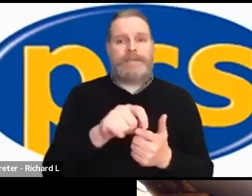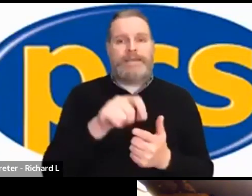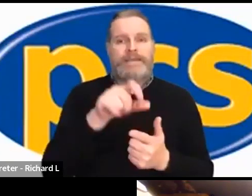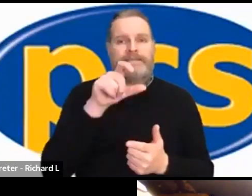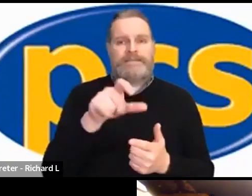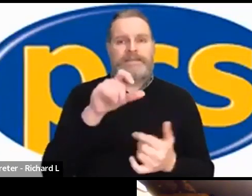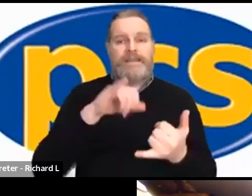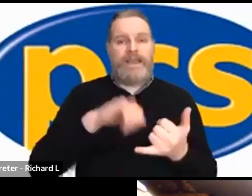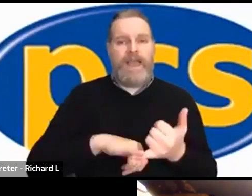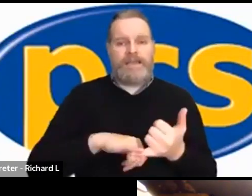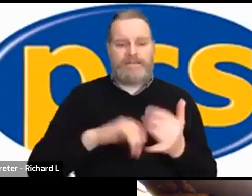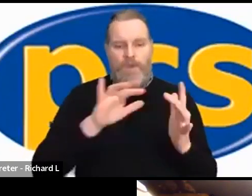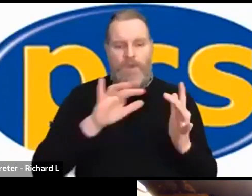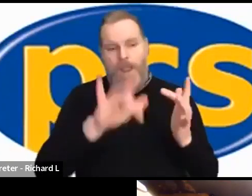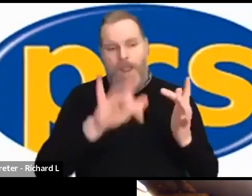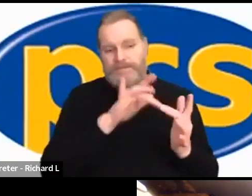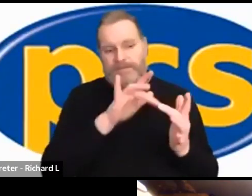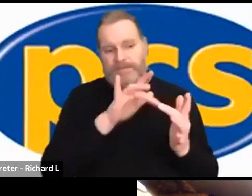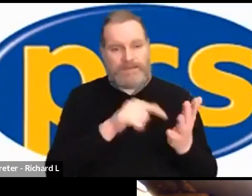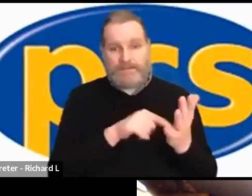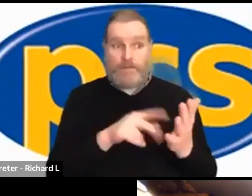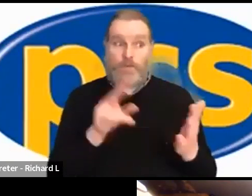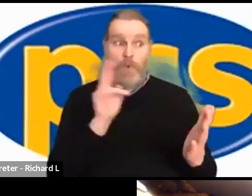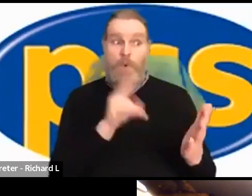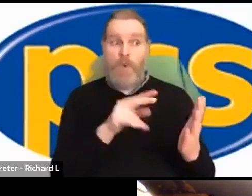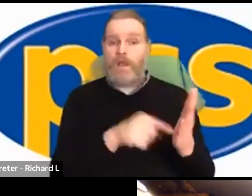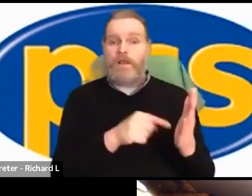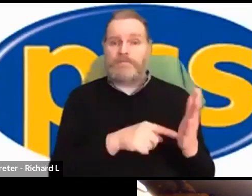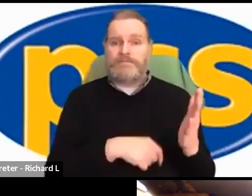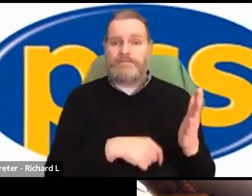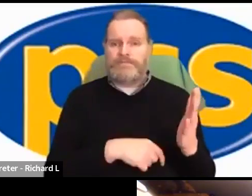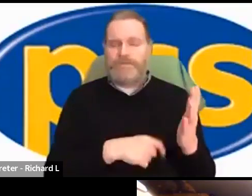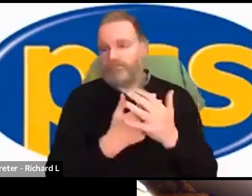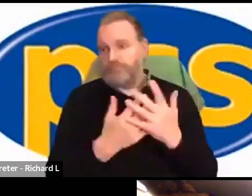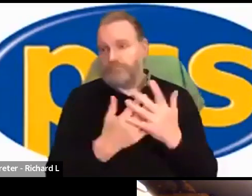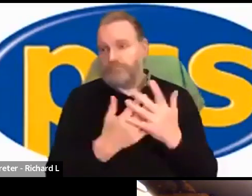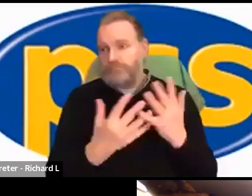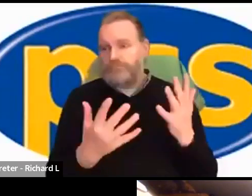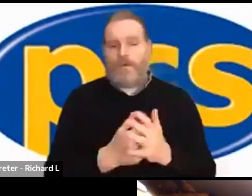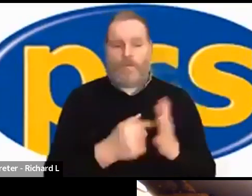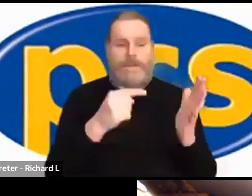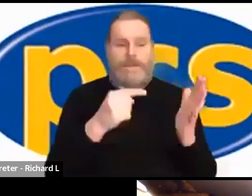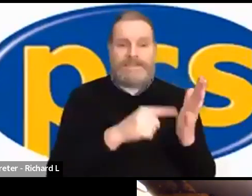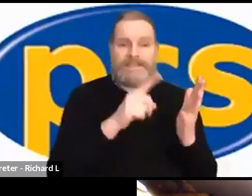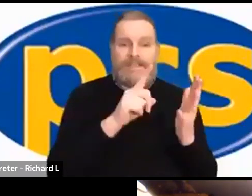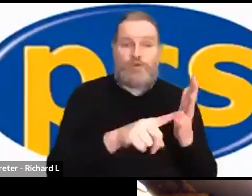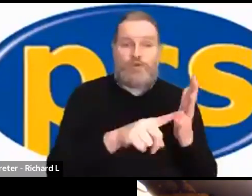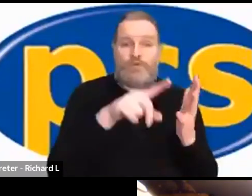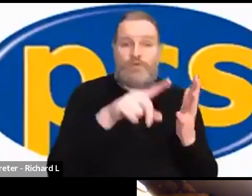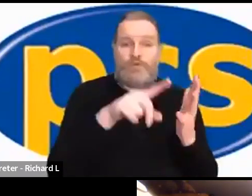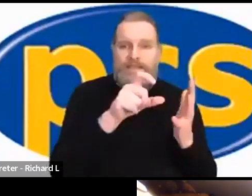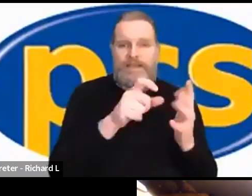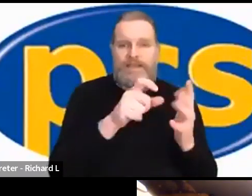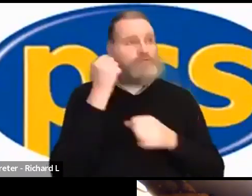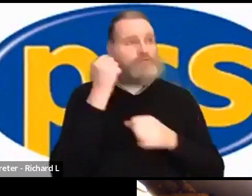, and we're gonna keep , and we're gonna keep updating it and we're gonna keep updating it. There are gonna be hundreds of things going on on the first of February. There's gonna be everything from big Tuc rallies